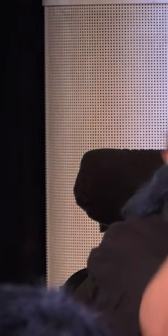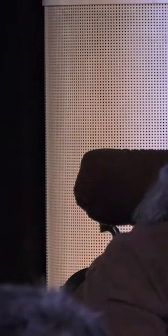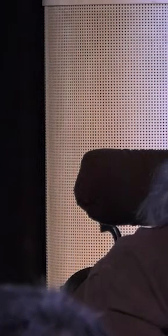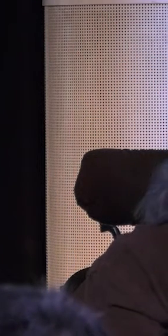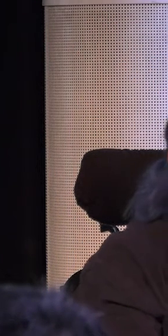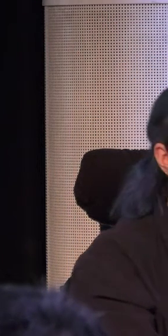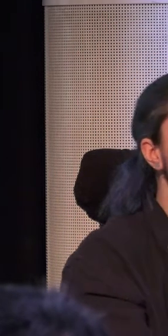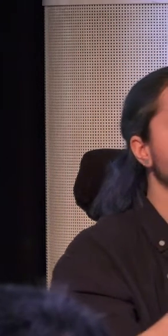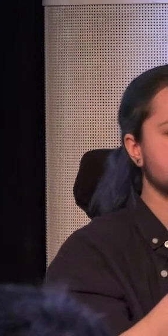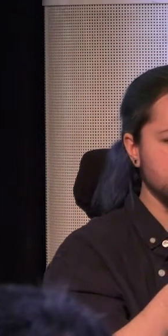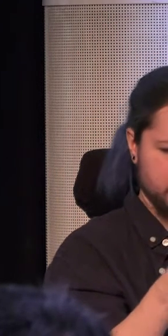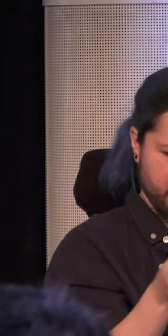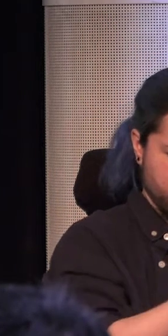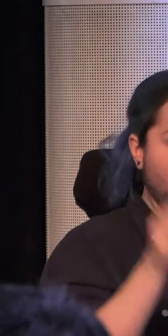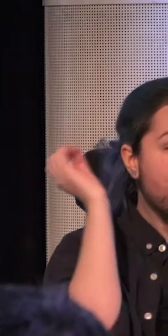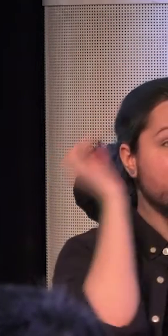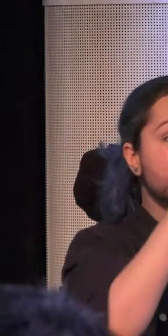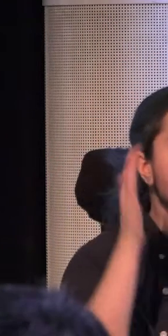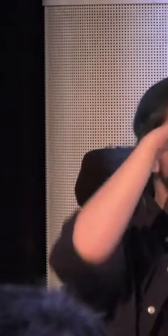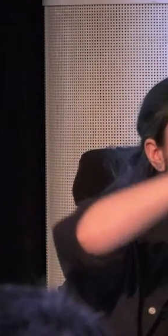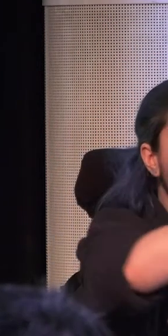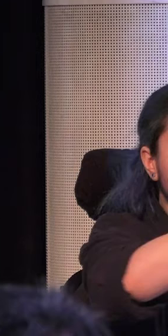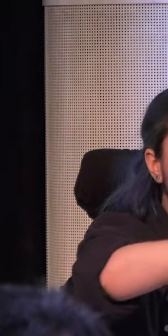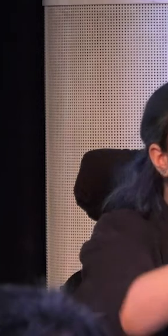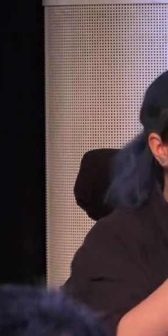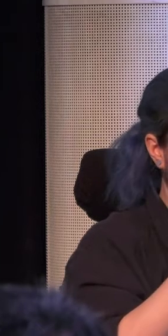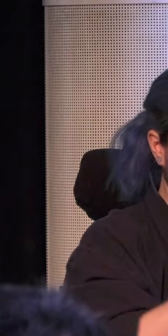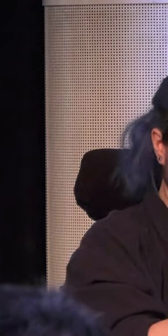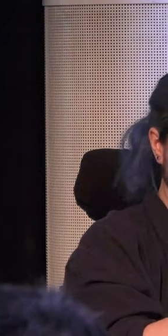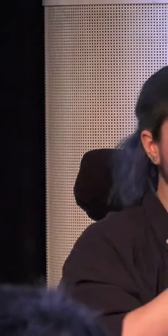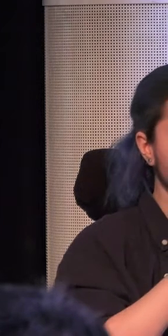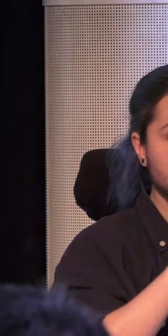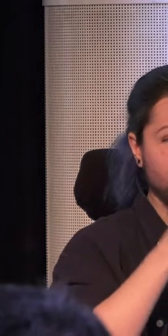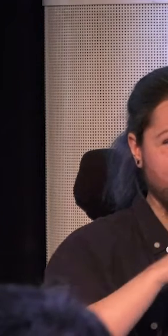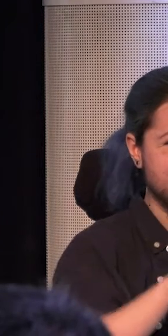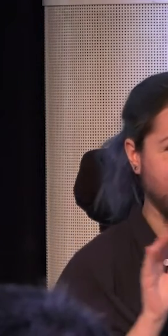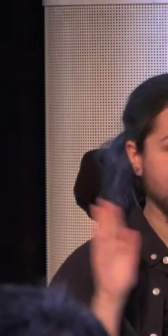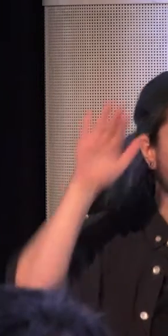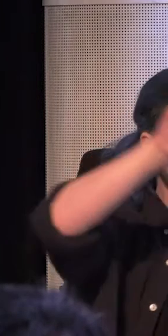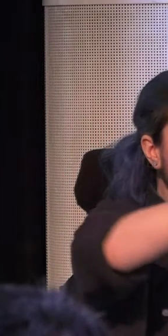Exploring will the paper fly and what will happen if we scrunch the paper and then try and make it fly.